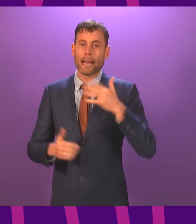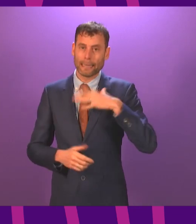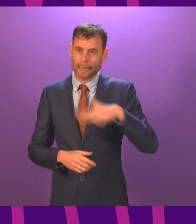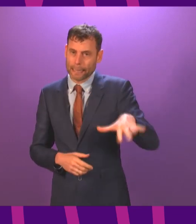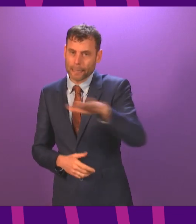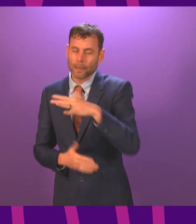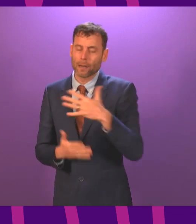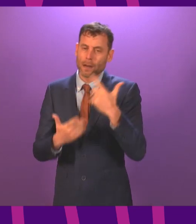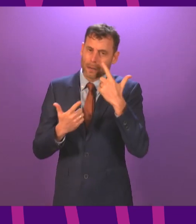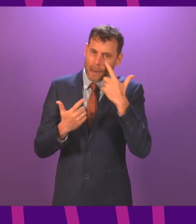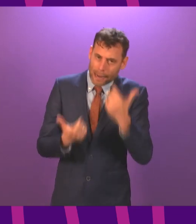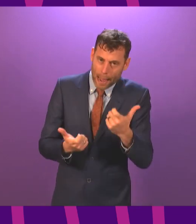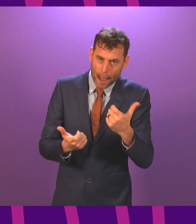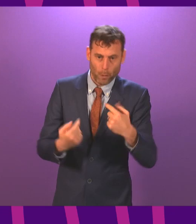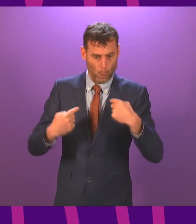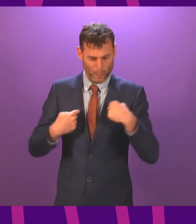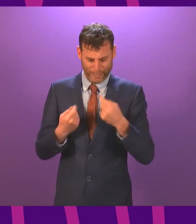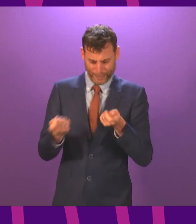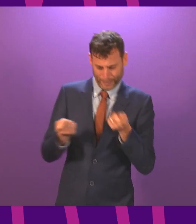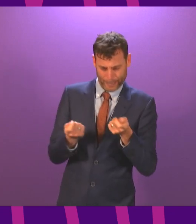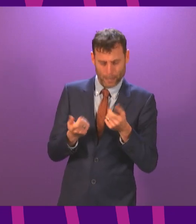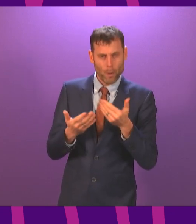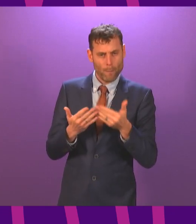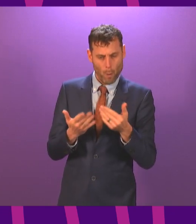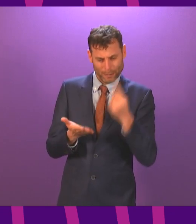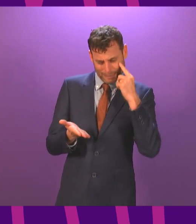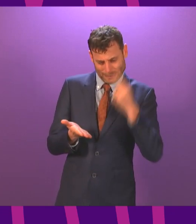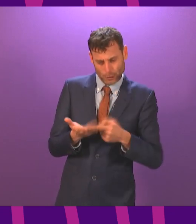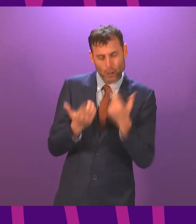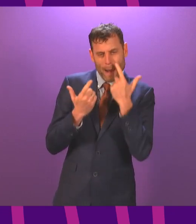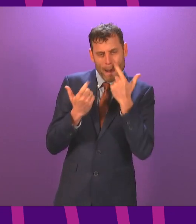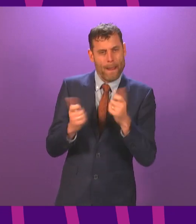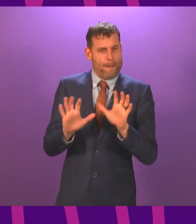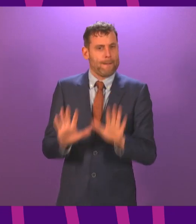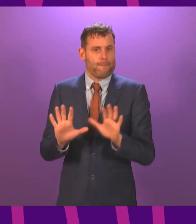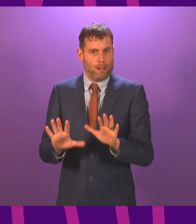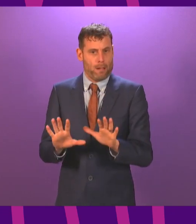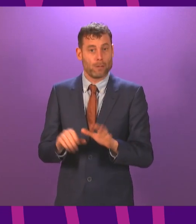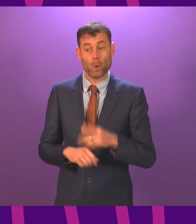to take care and err on the side of caution. For all those reasons, the Cabinet, when it